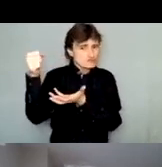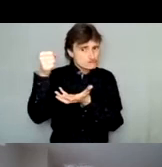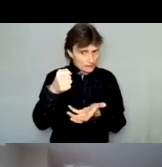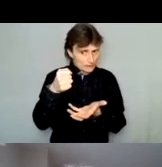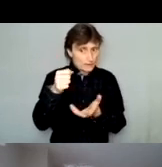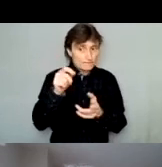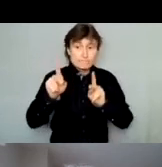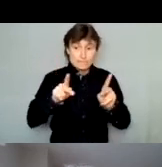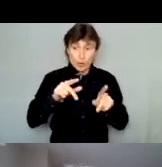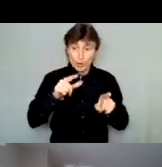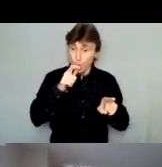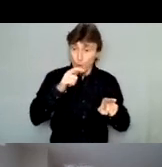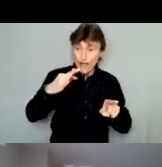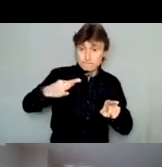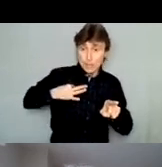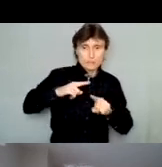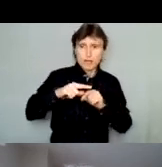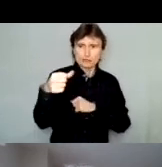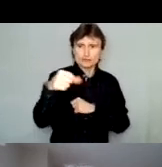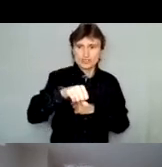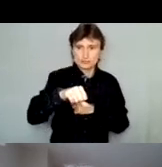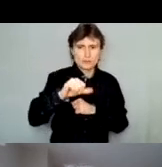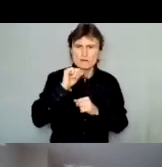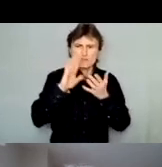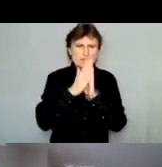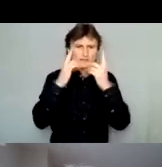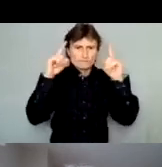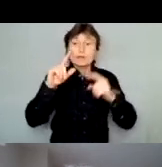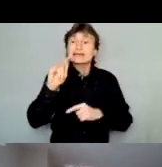And Taylor did respond that we did offer feedback in 2021.